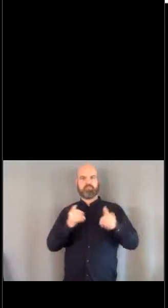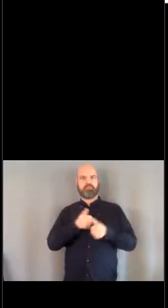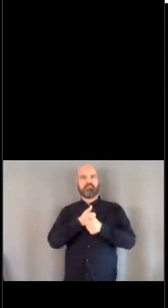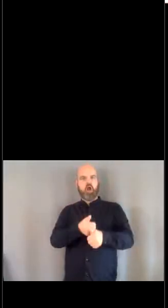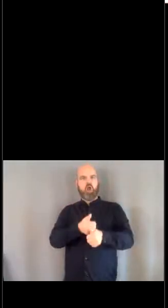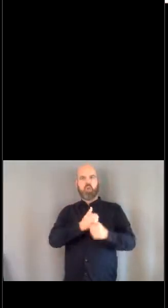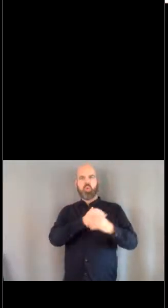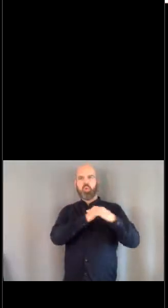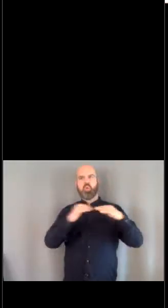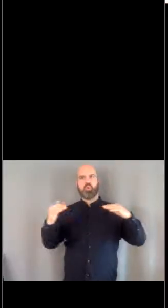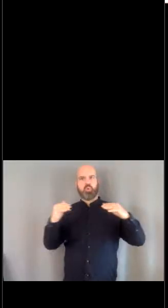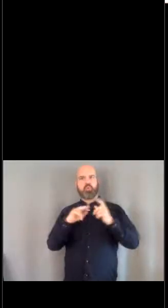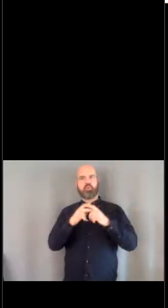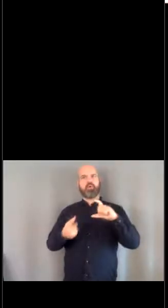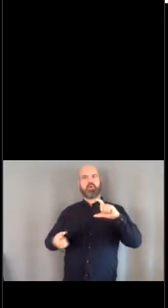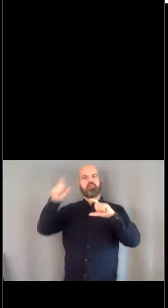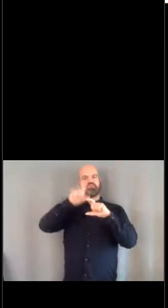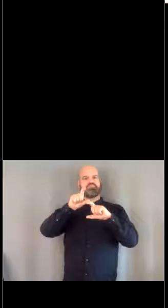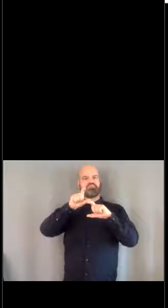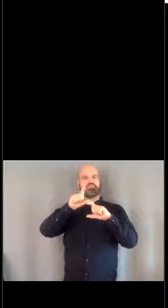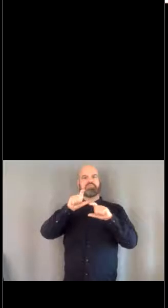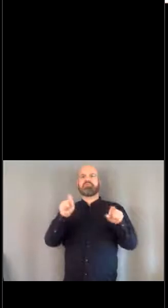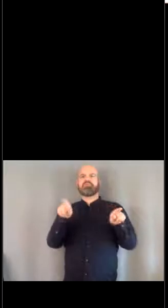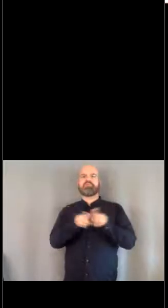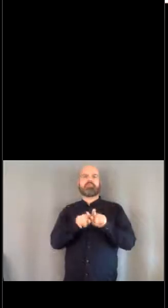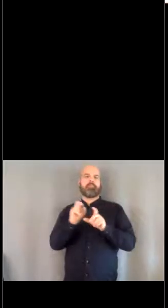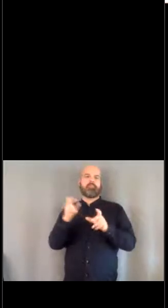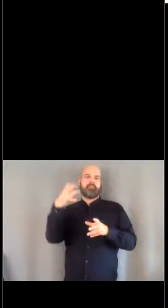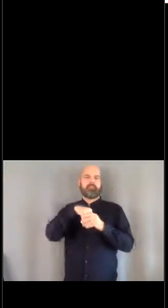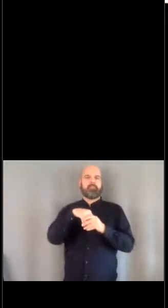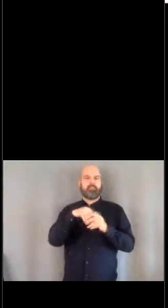and then we need to give people the extra costs,